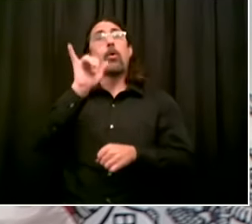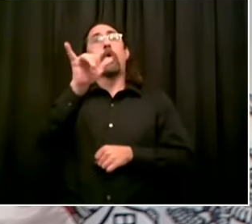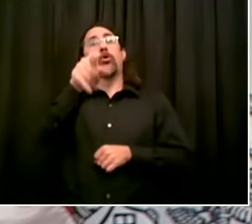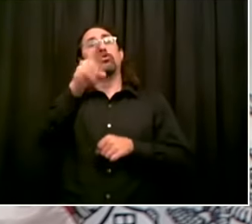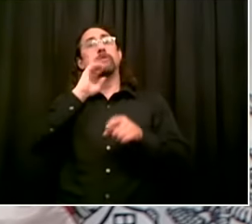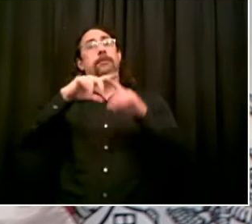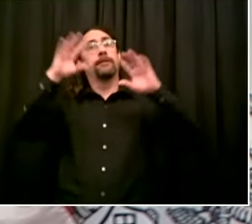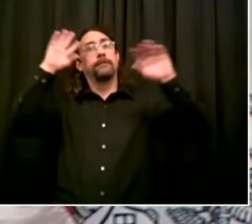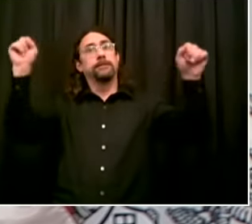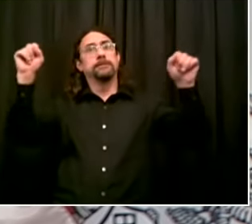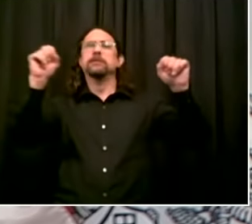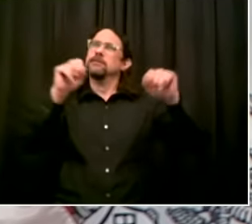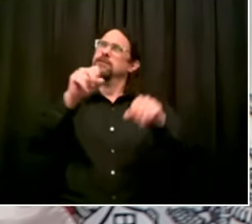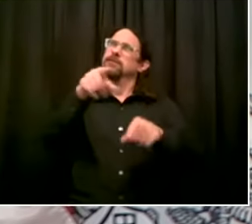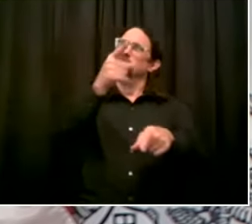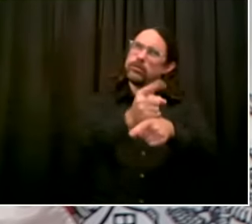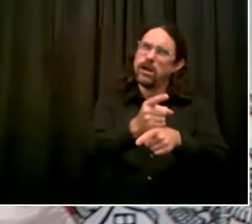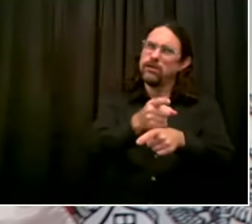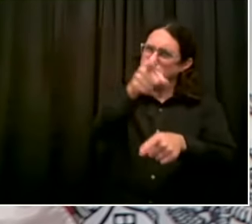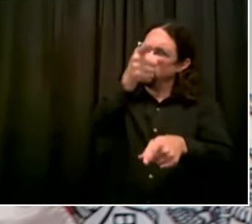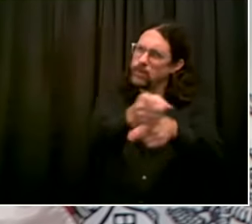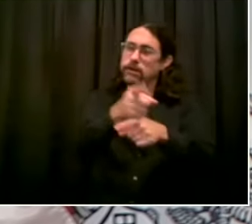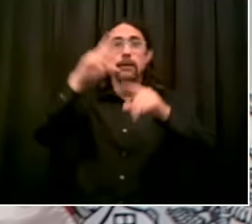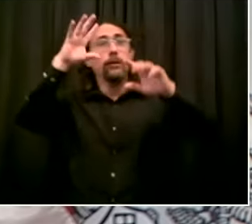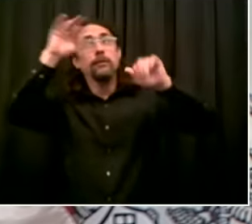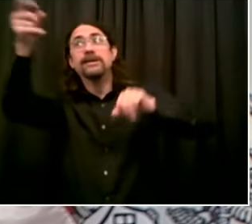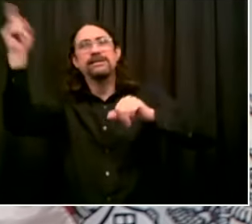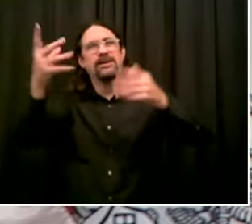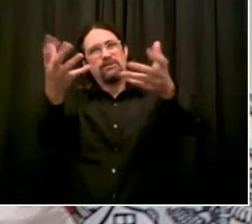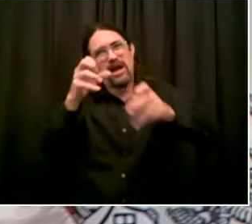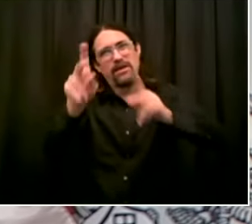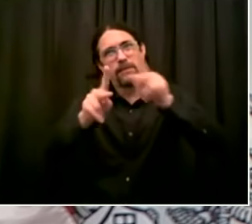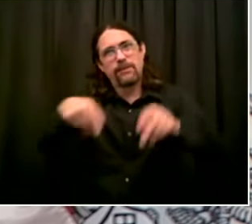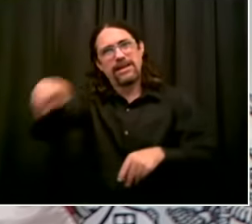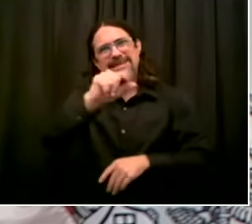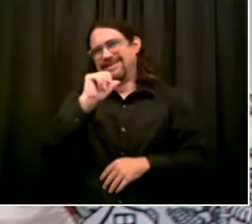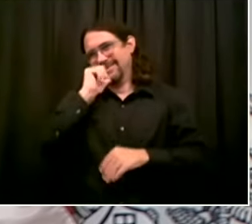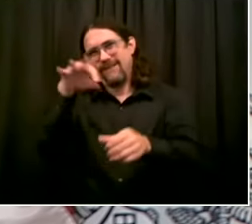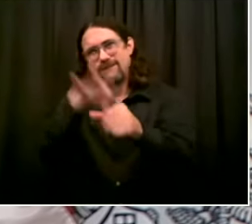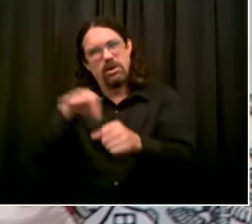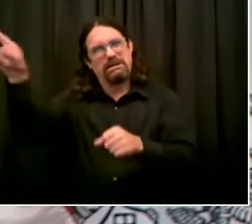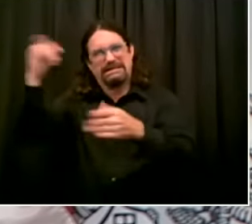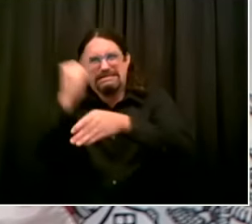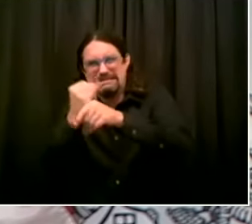DEEPLY FELT. IT WOULD BE SPIRITUAL AND THAT WAS AN POIMRTT ANSN.IG GO AHEAD, JEFF. THANKS FOR